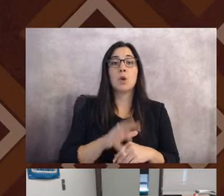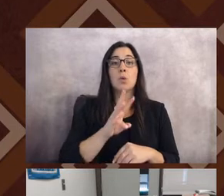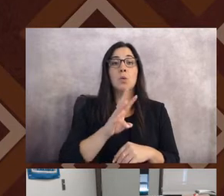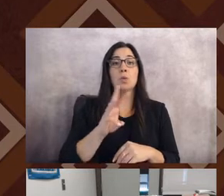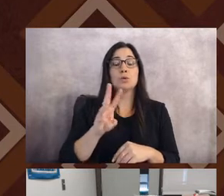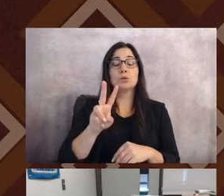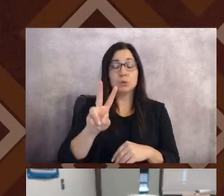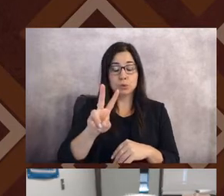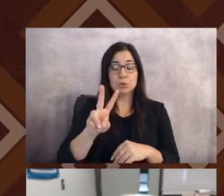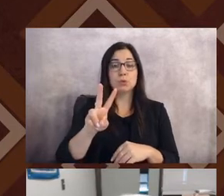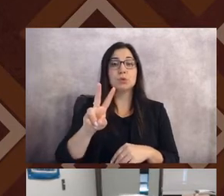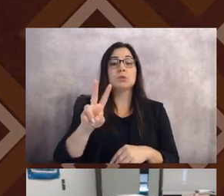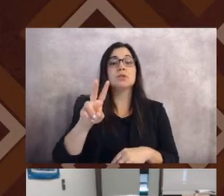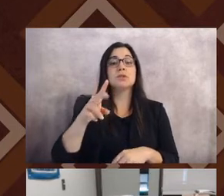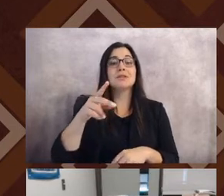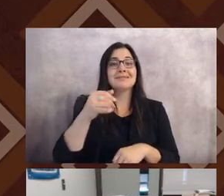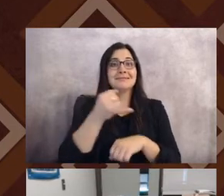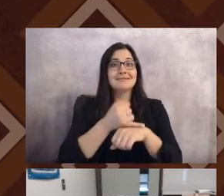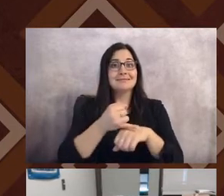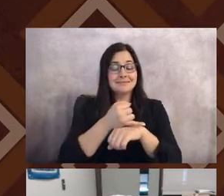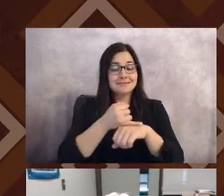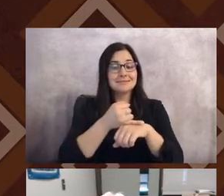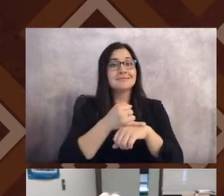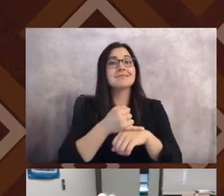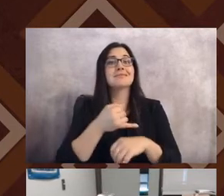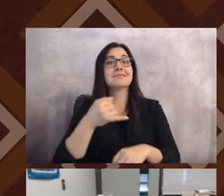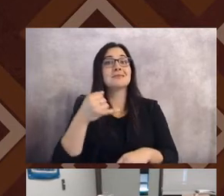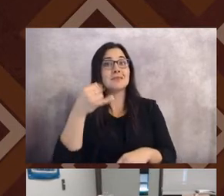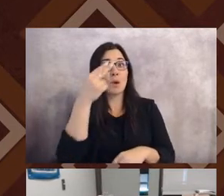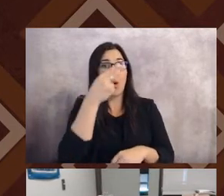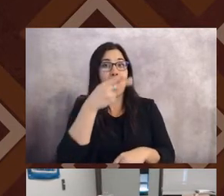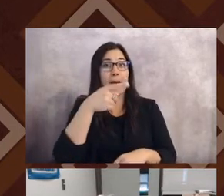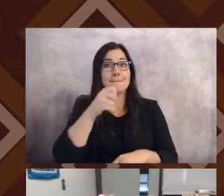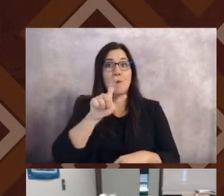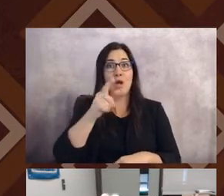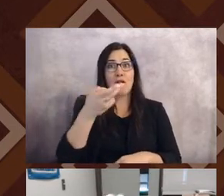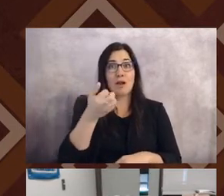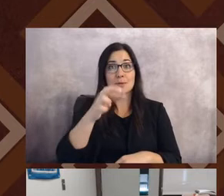and a lot of the subsequent anti-Japanese sentiment around that time